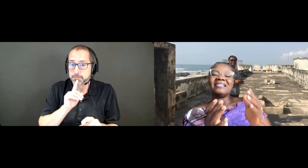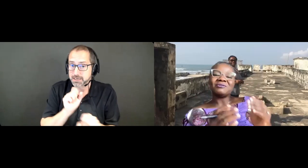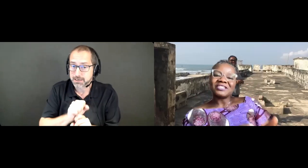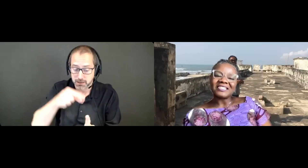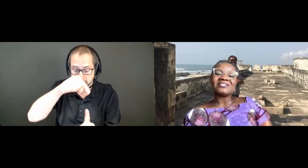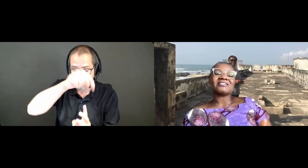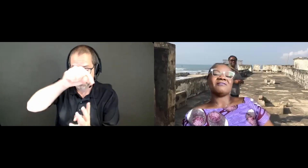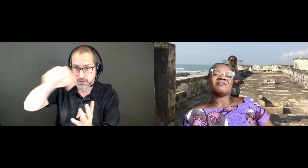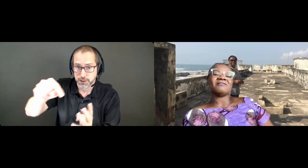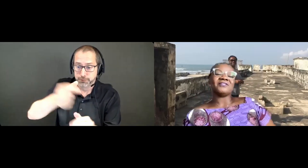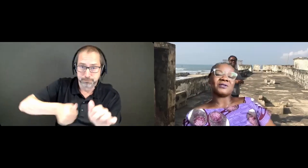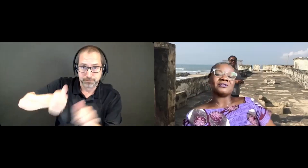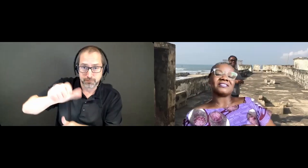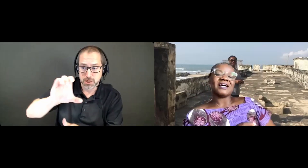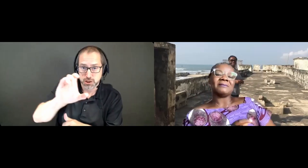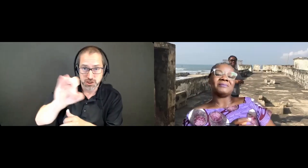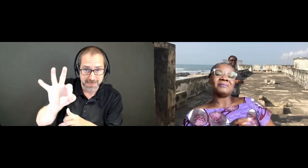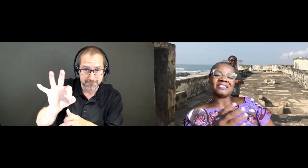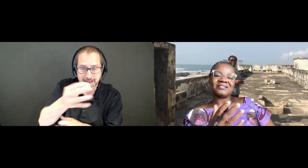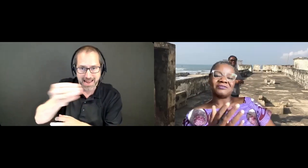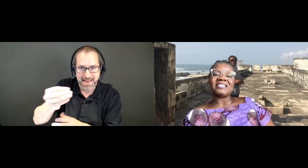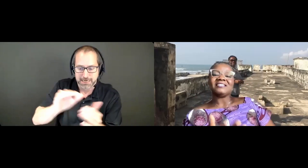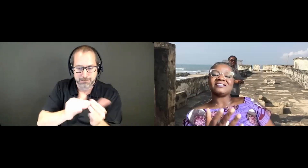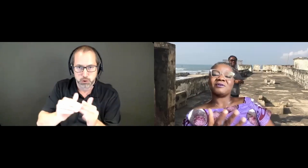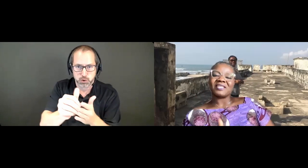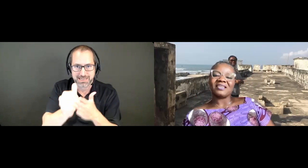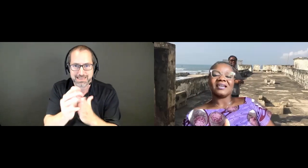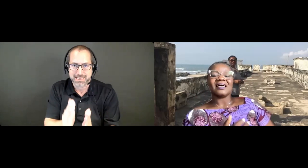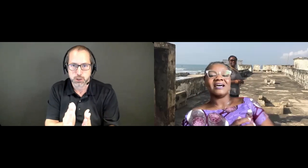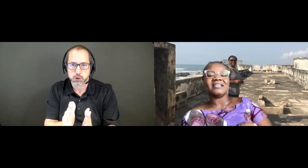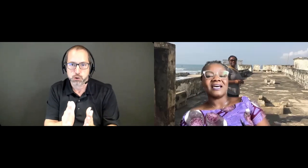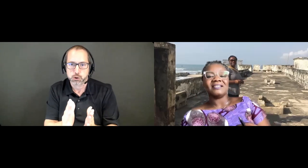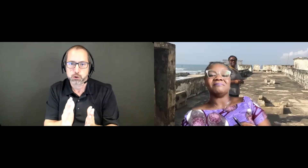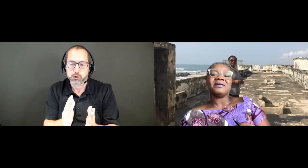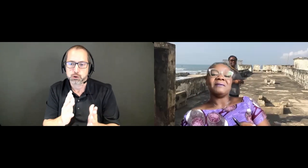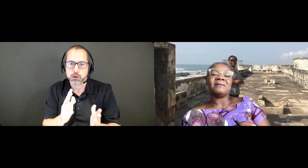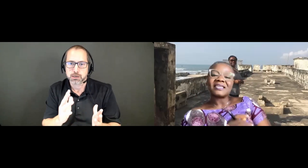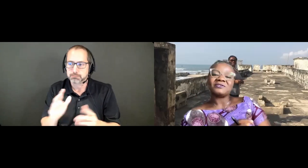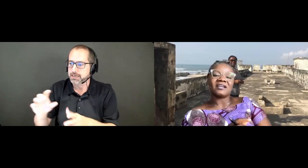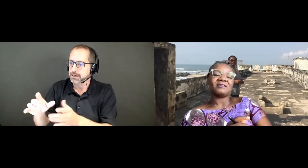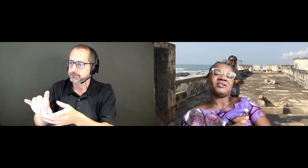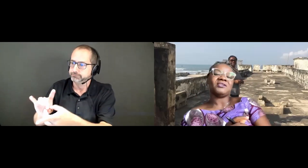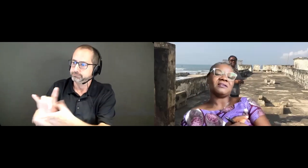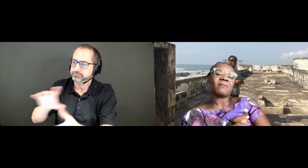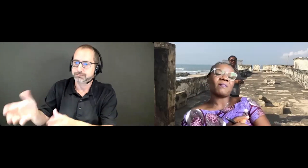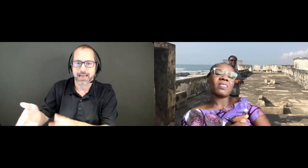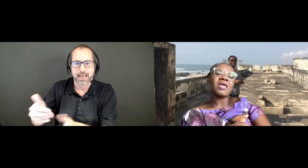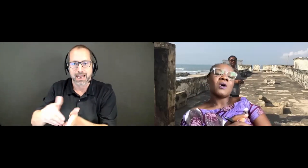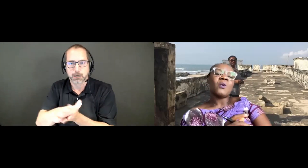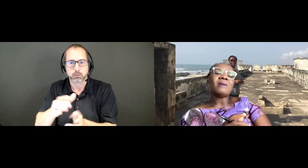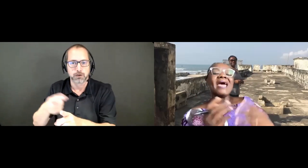leaders of the individuals being released from the asylum back into their community. One might